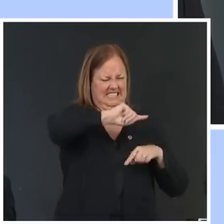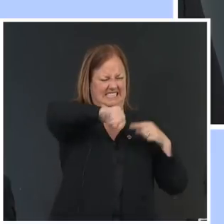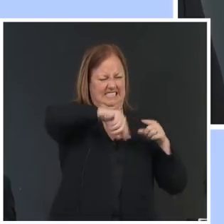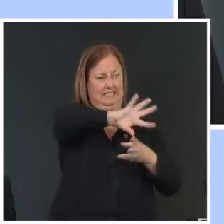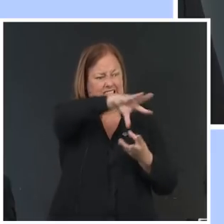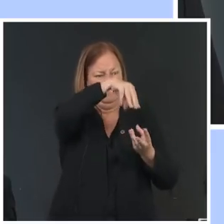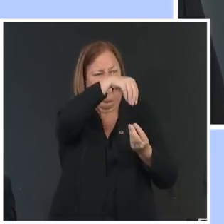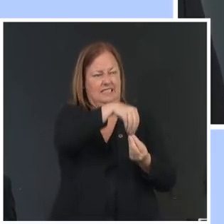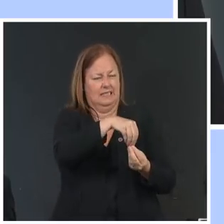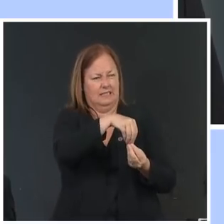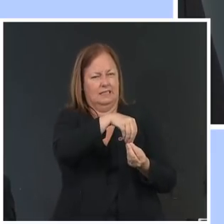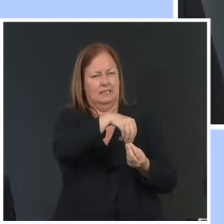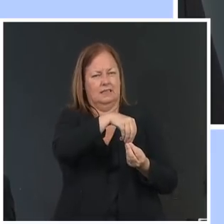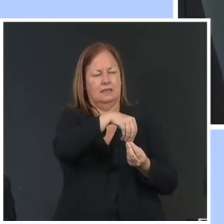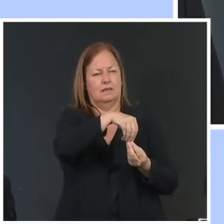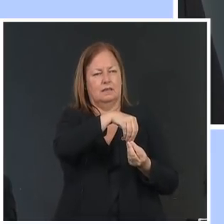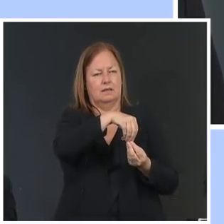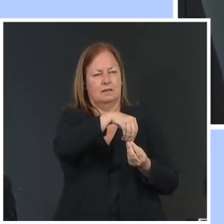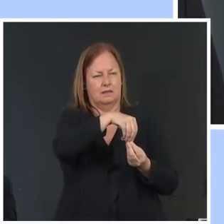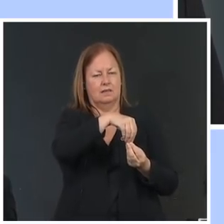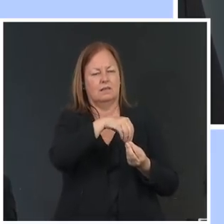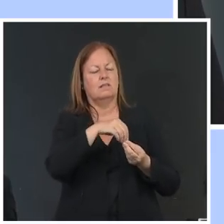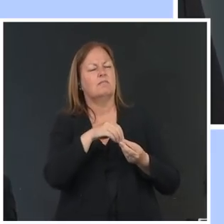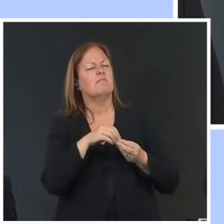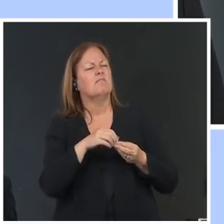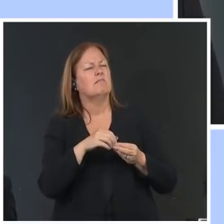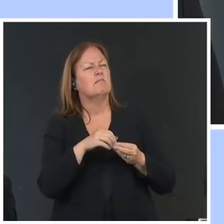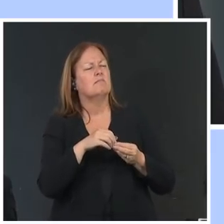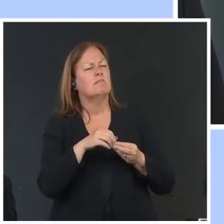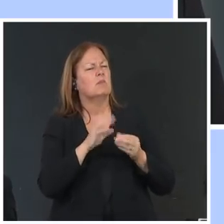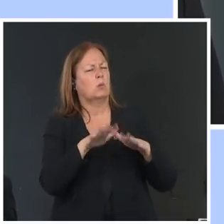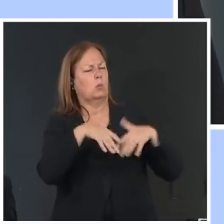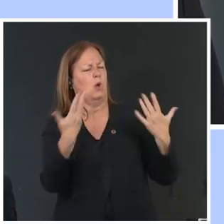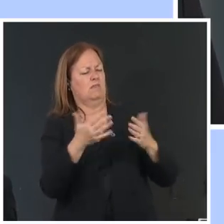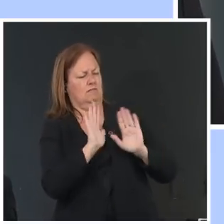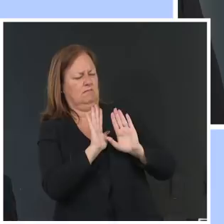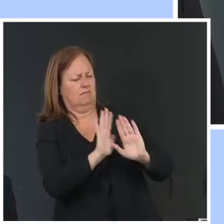By capturing the diversity of languages in